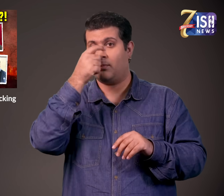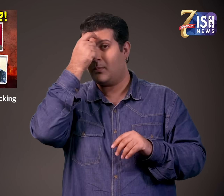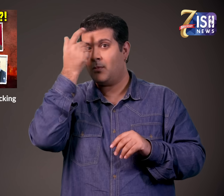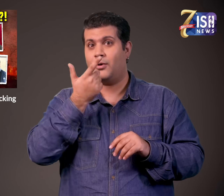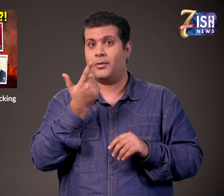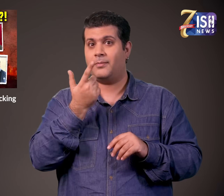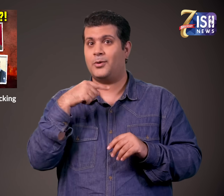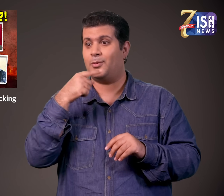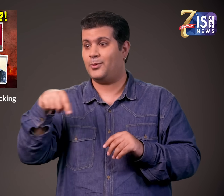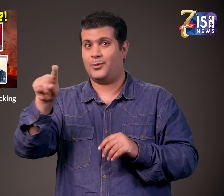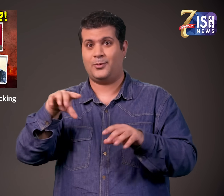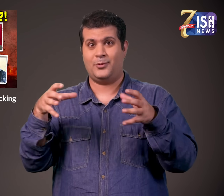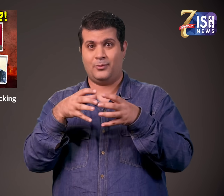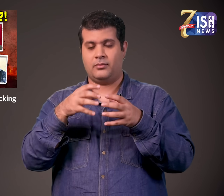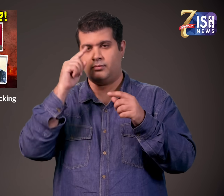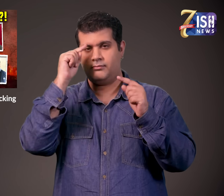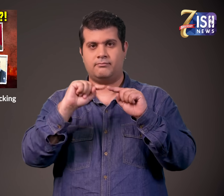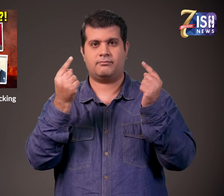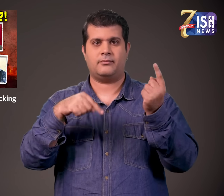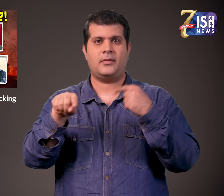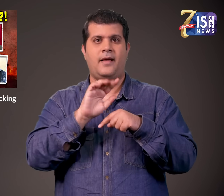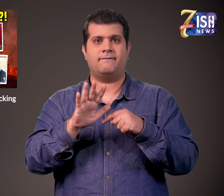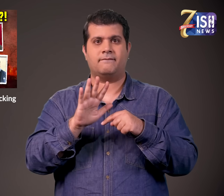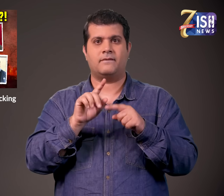he often disagreed with his key associates.